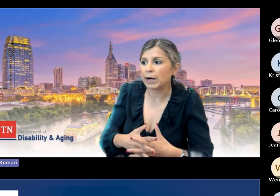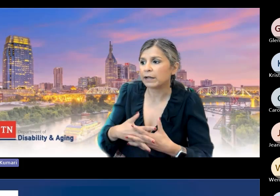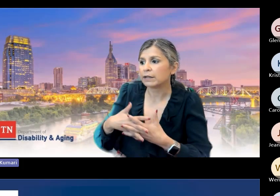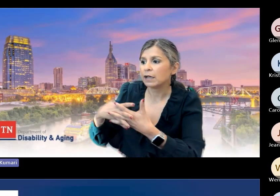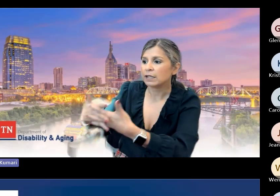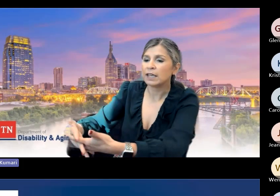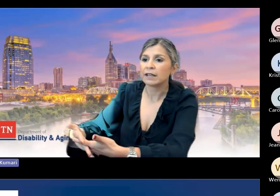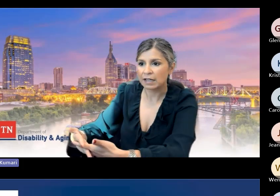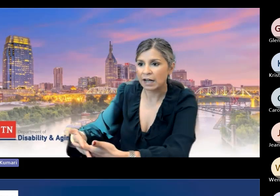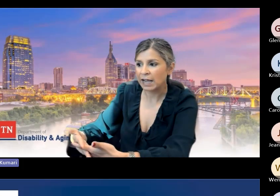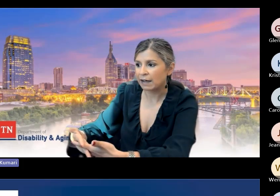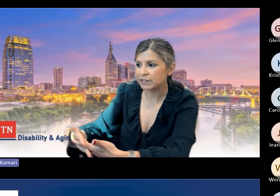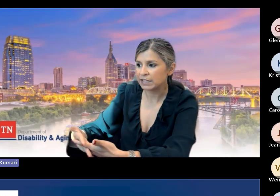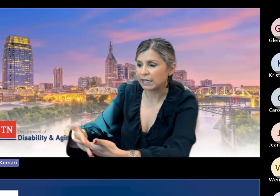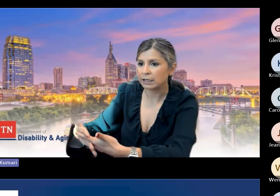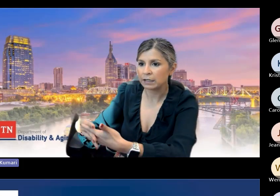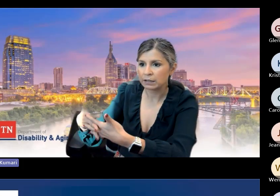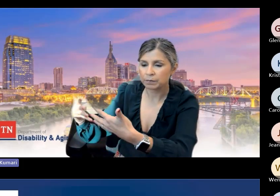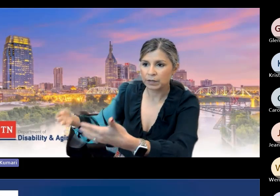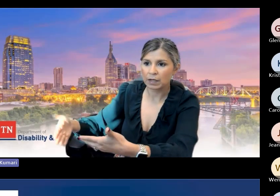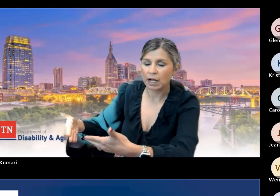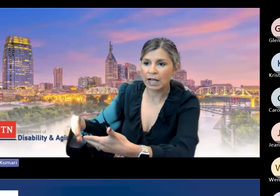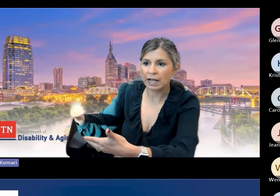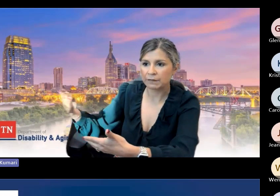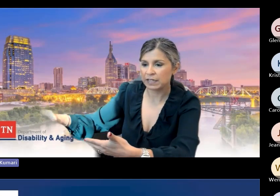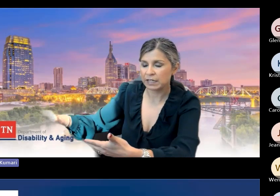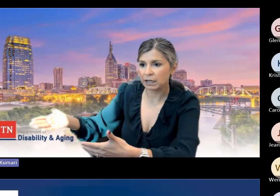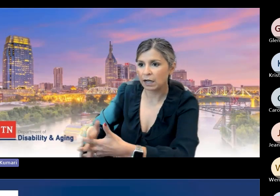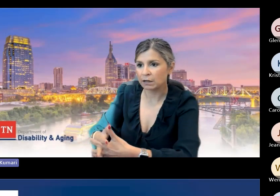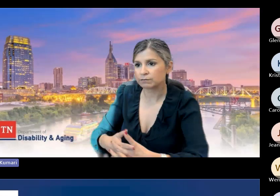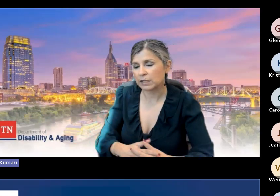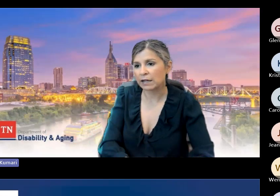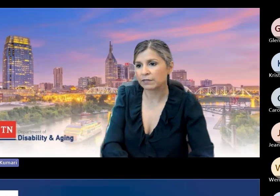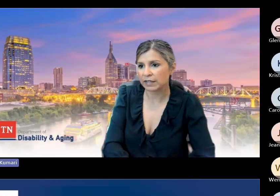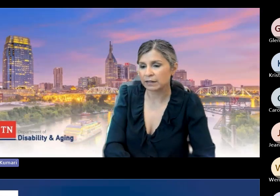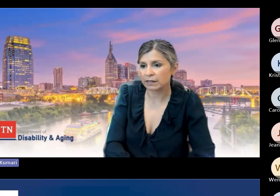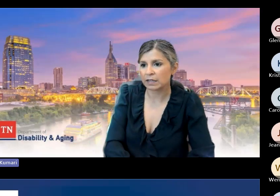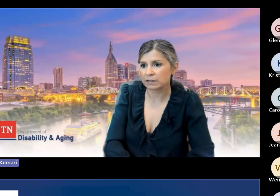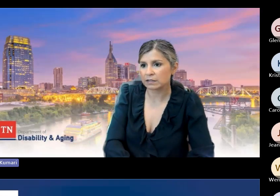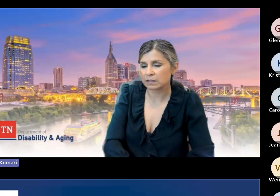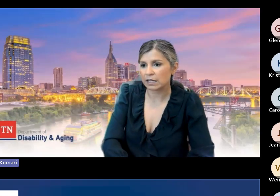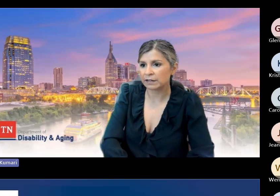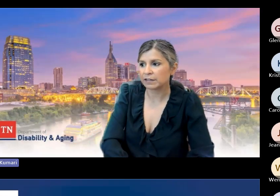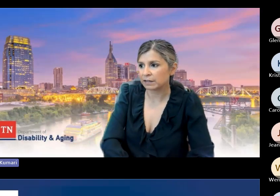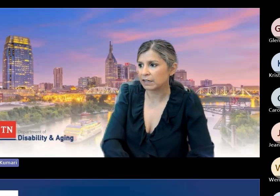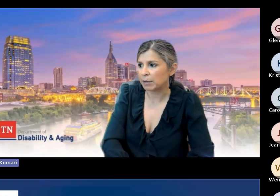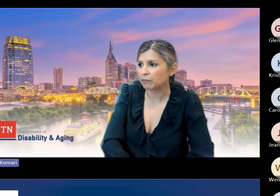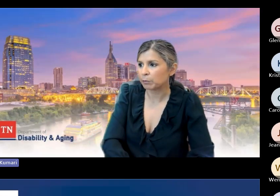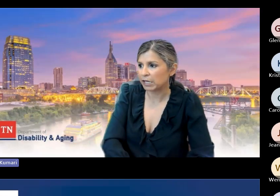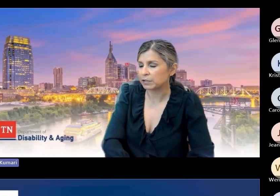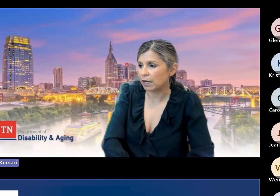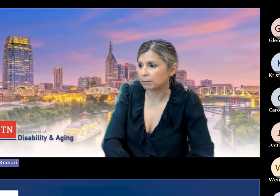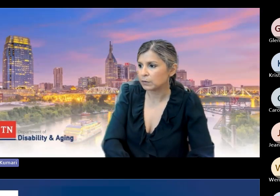But yes, I have seen, I have seen, I have seen this instance come up from time to time.